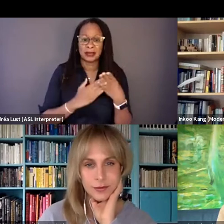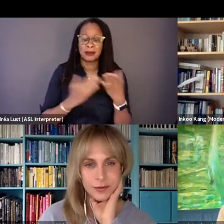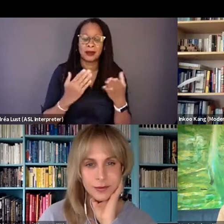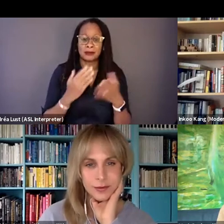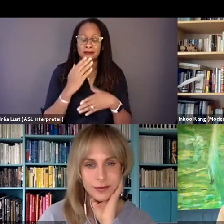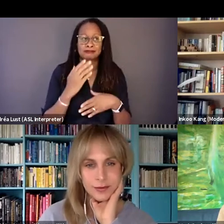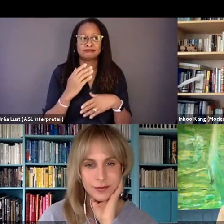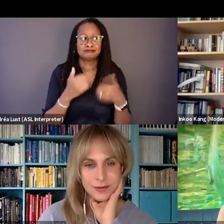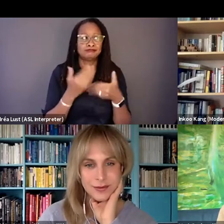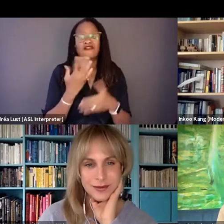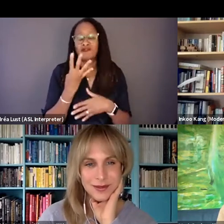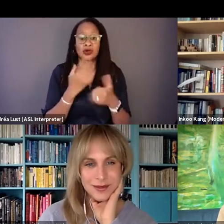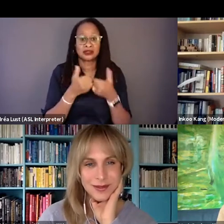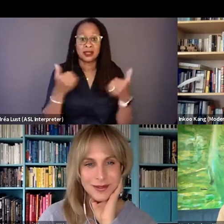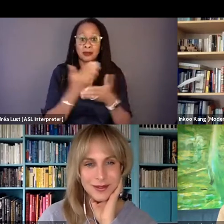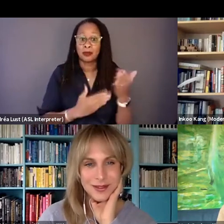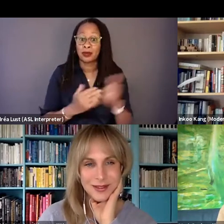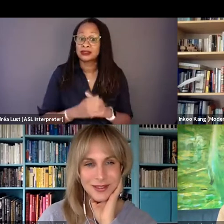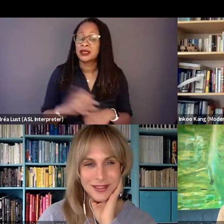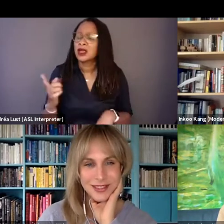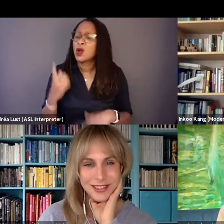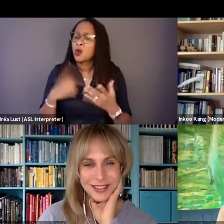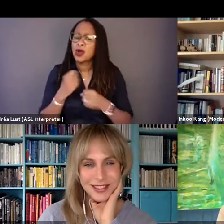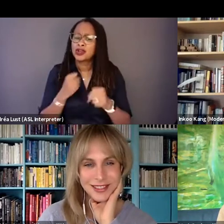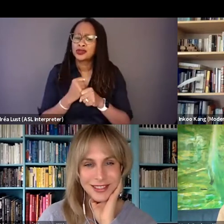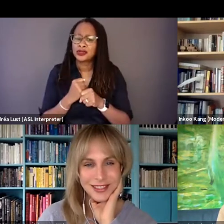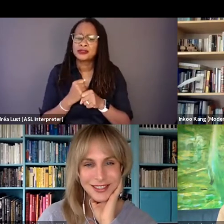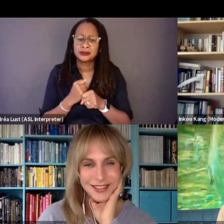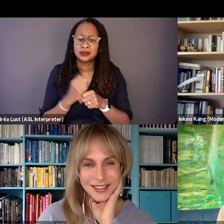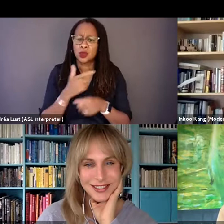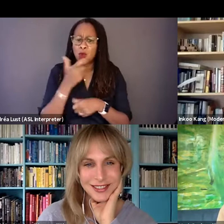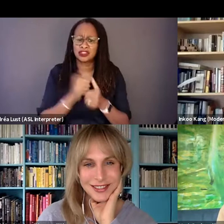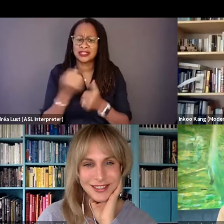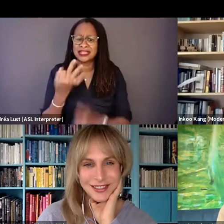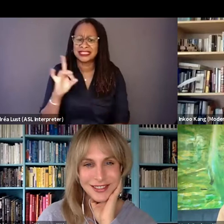that 1989 "Unsolved Mysteries"? 2011. - Oh wow.